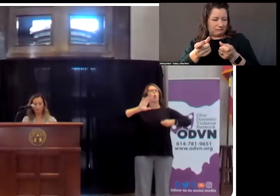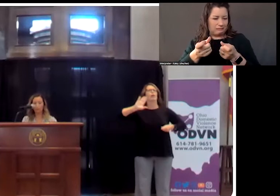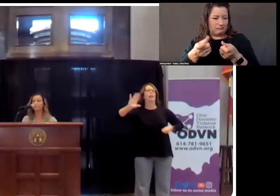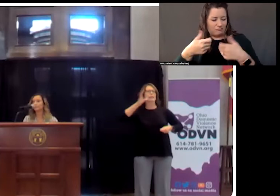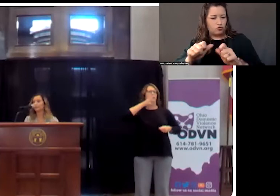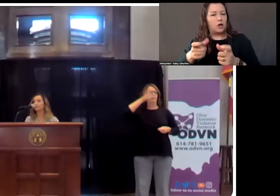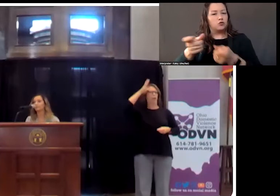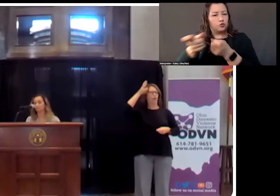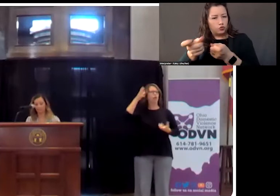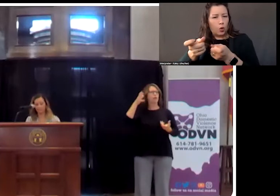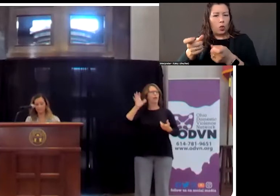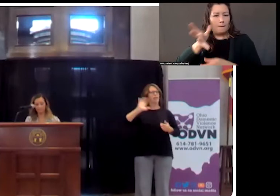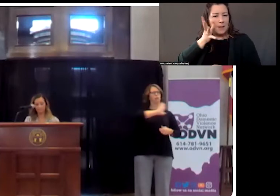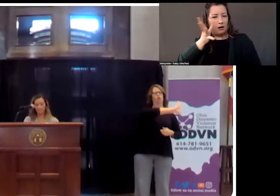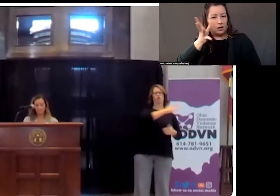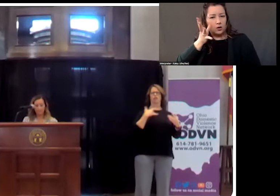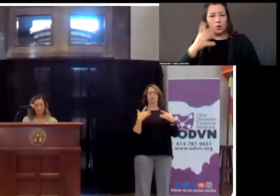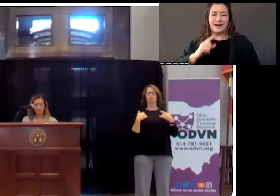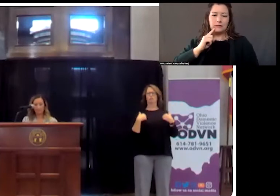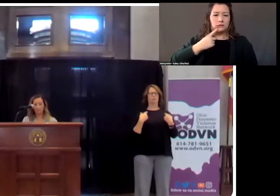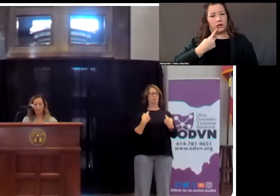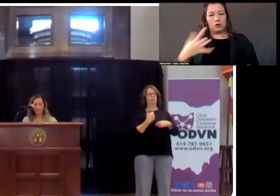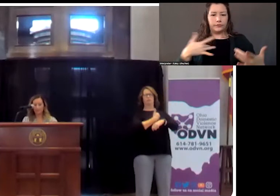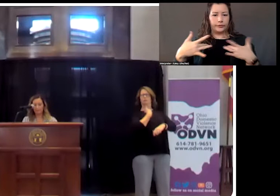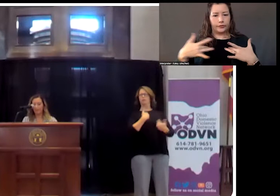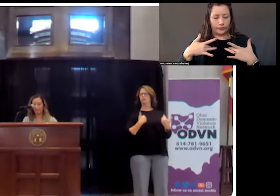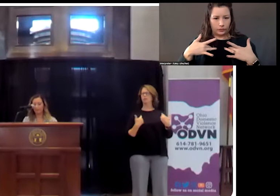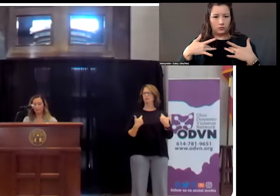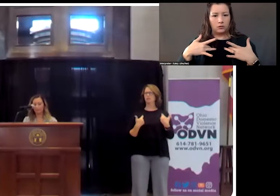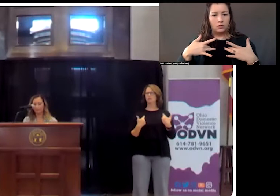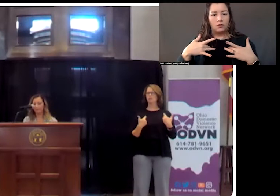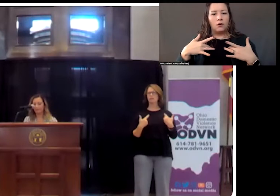were of serious concern. This was only after he had cried to her and said,